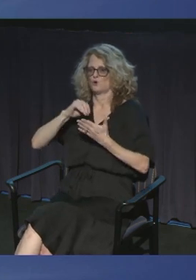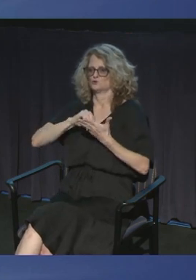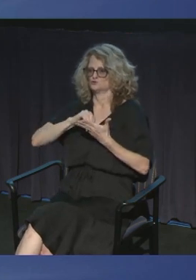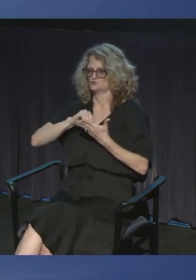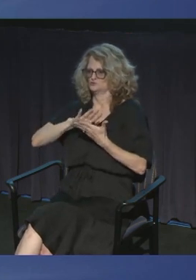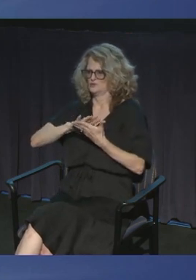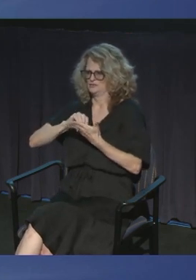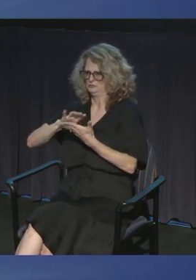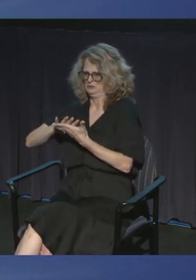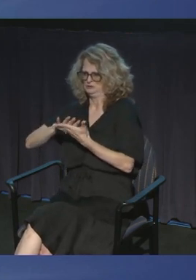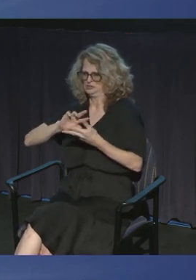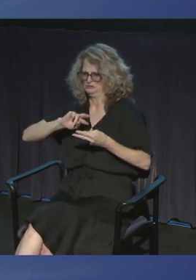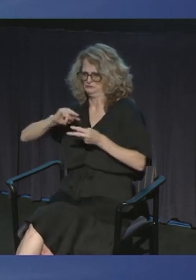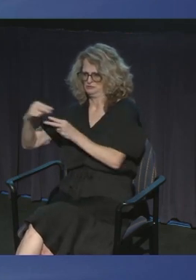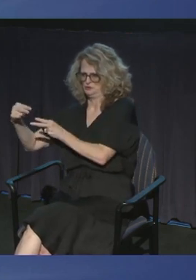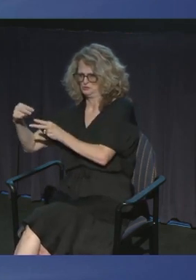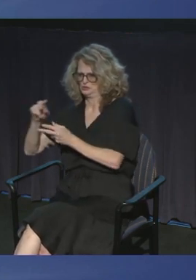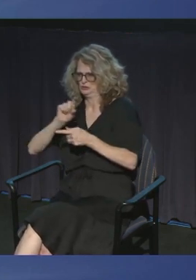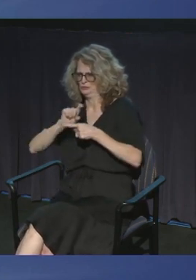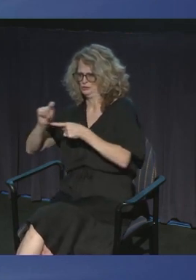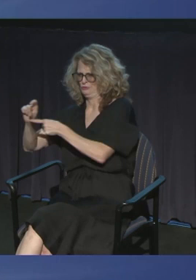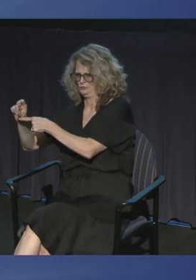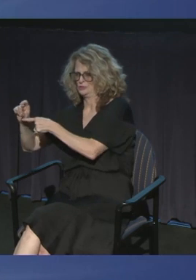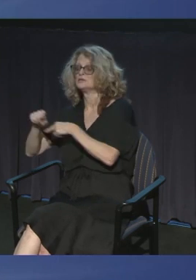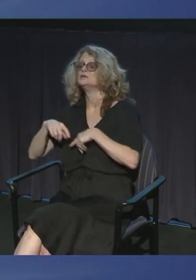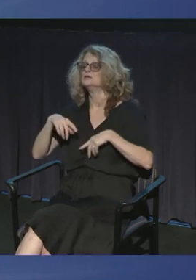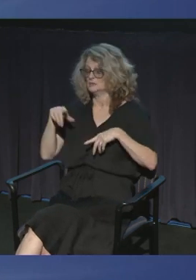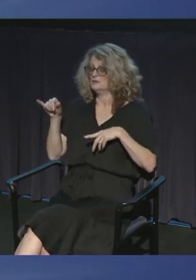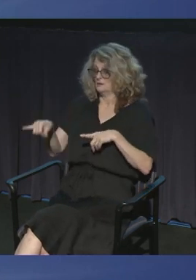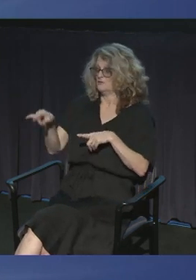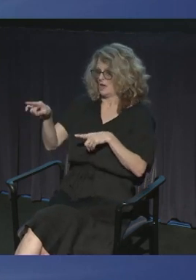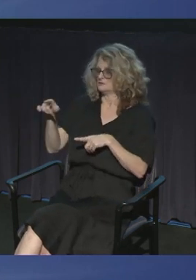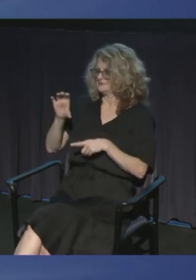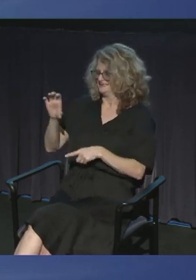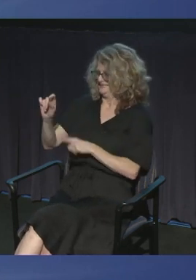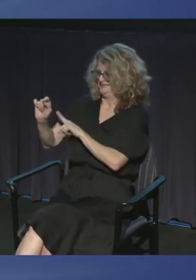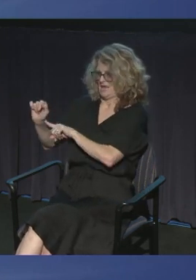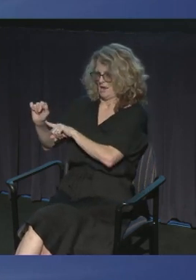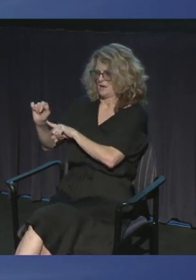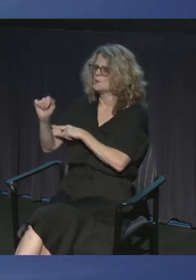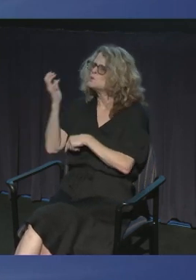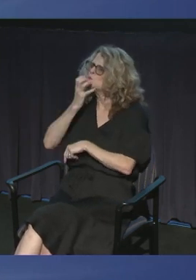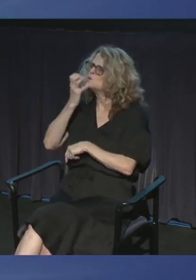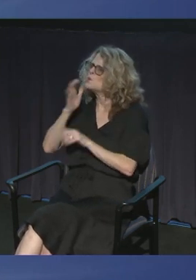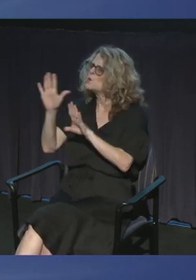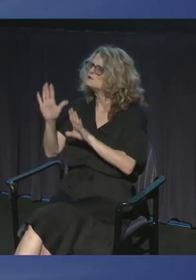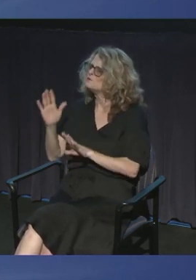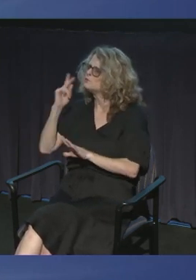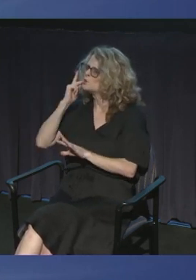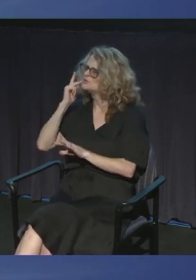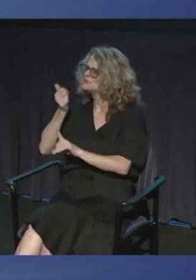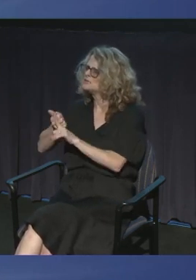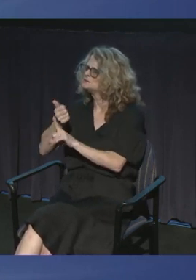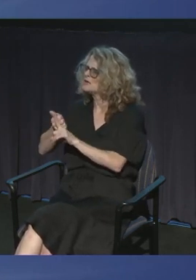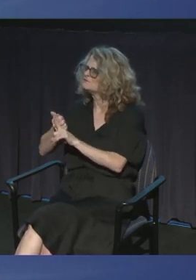OF CLASS GMH GENES. A REMARKABLE PROTEIN BECAUSE AS I